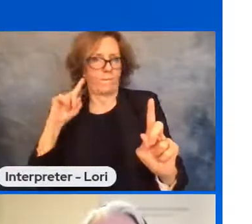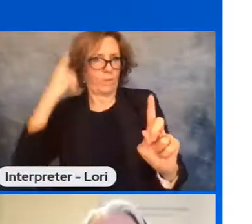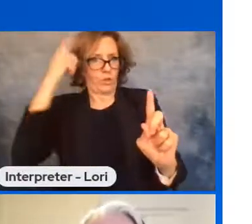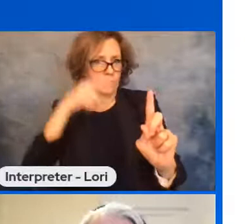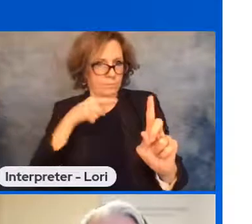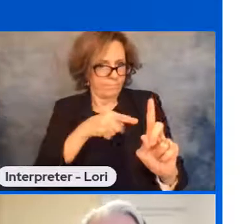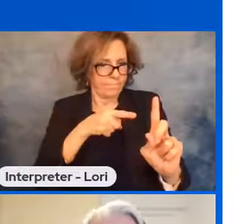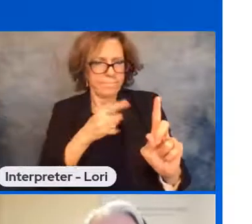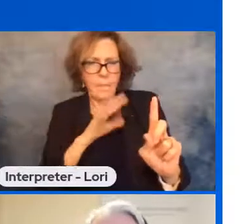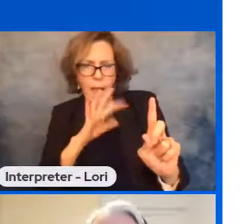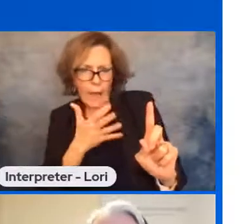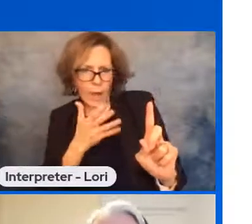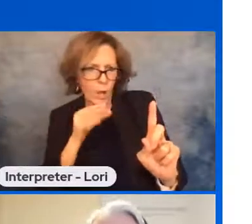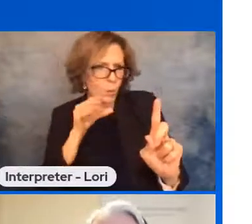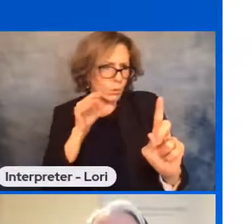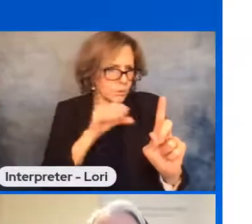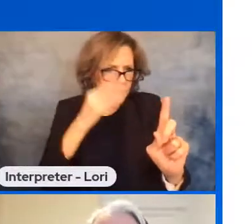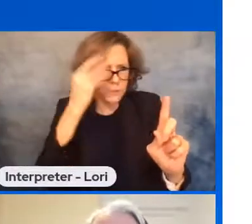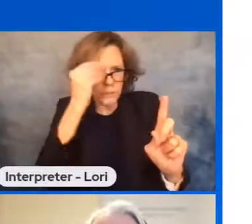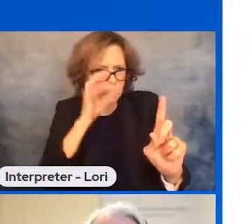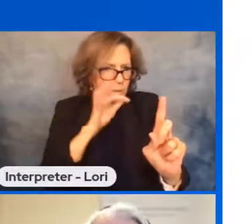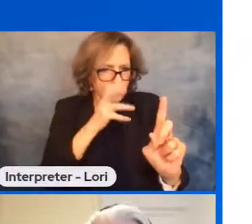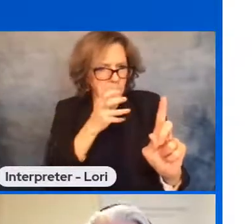But most importantly, just get started.